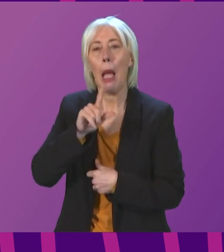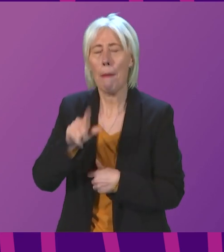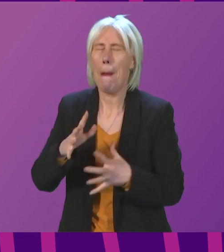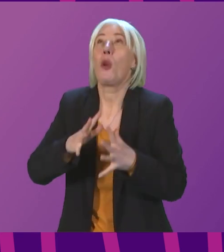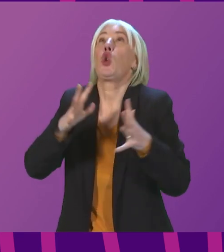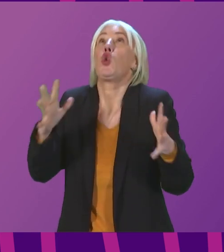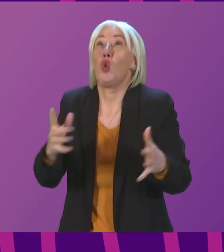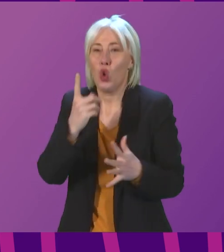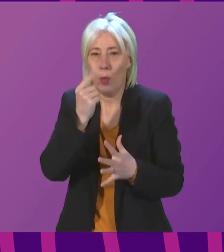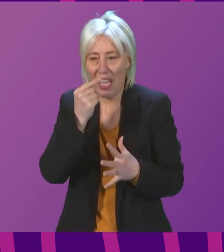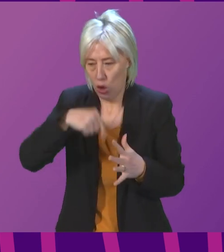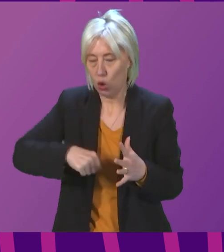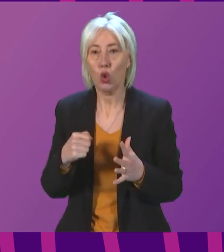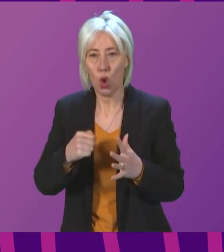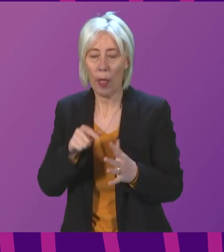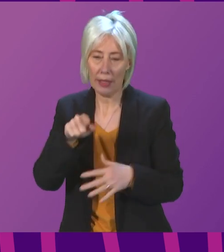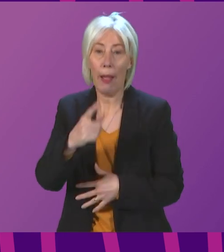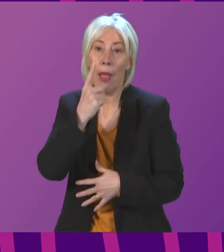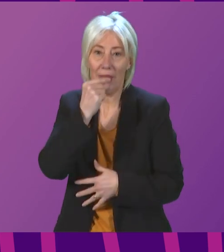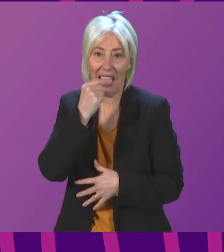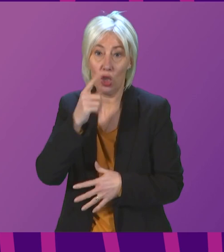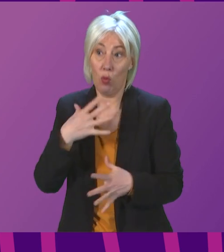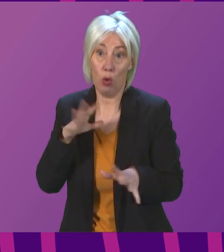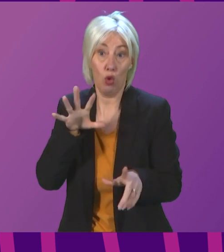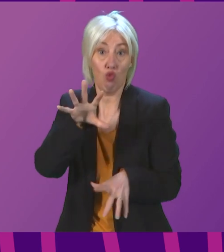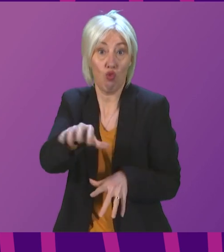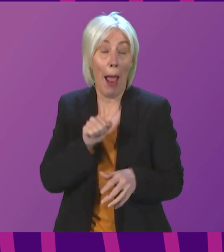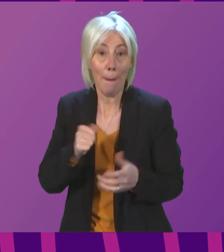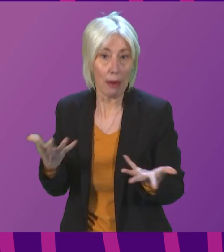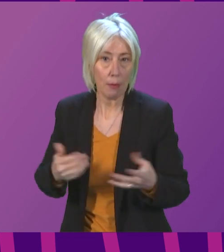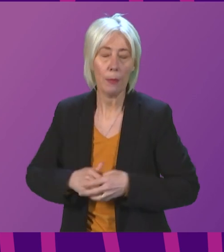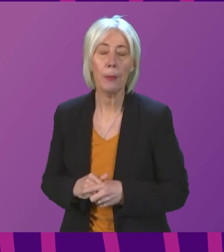to Scotland—potential that we intend to seize with both hands.